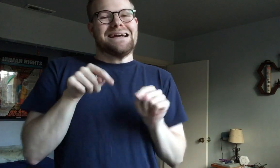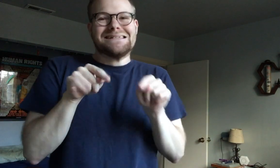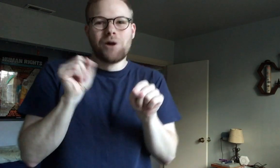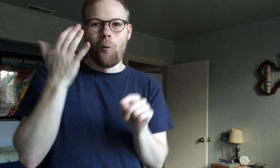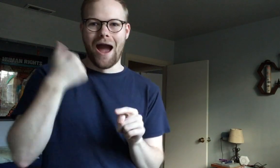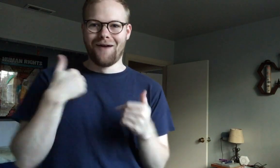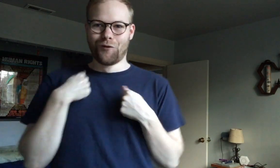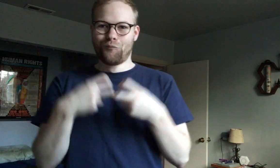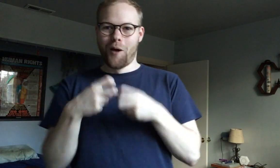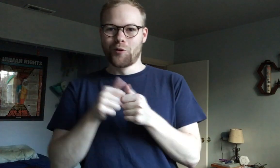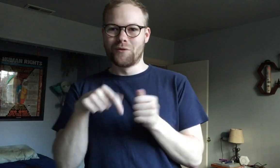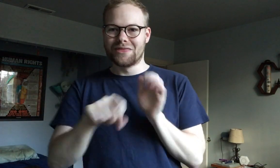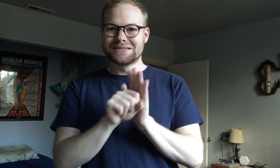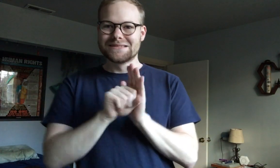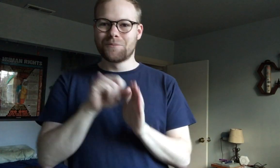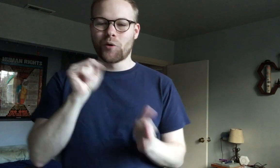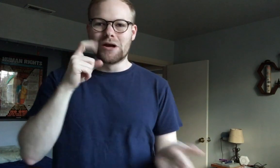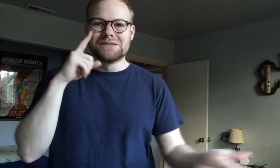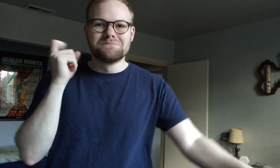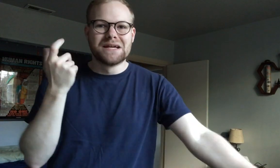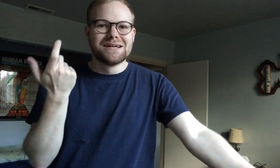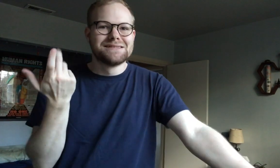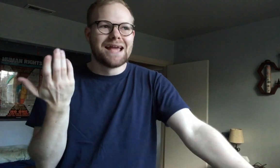This is why I have a problem with this symbol is because…